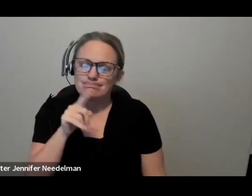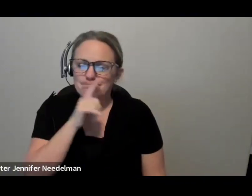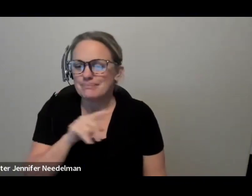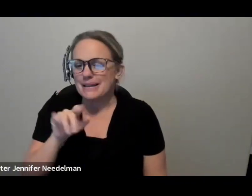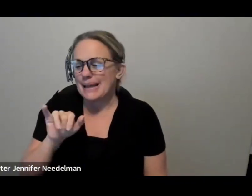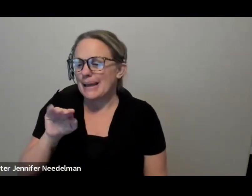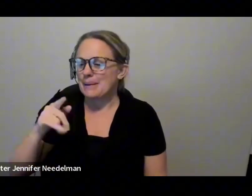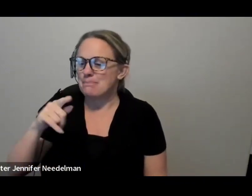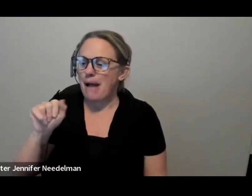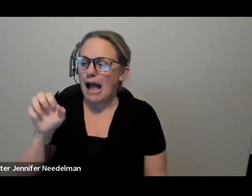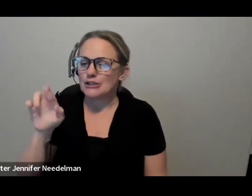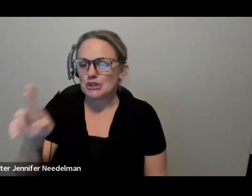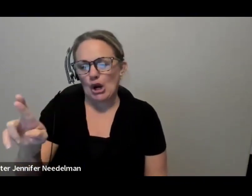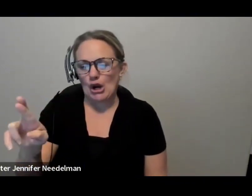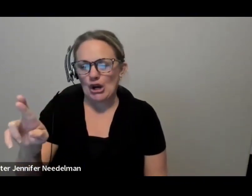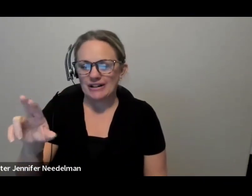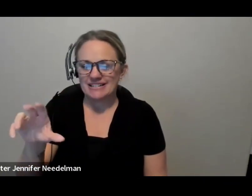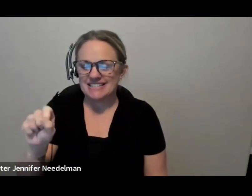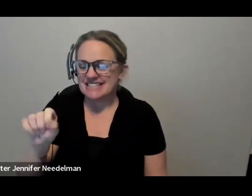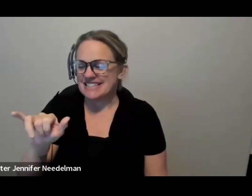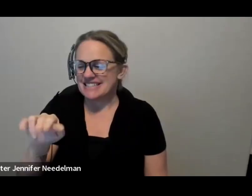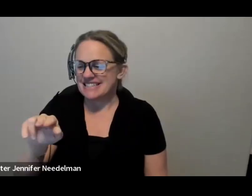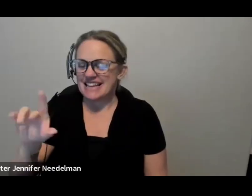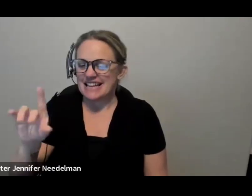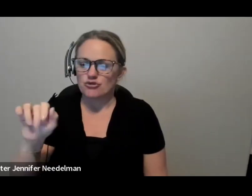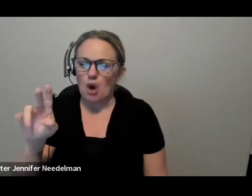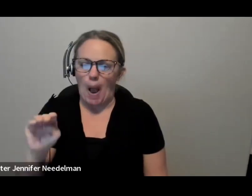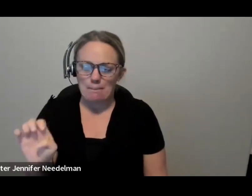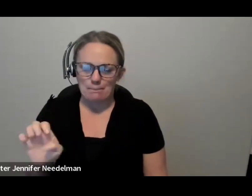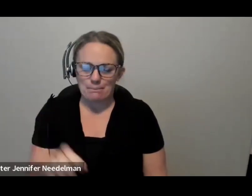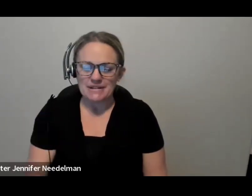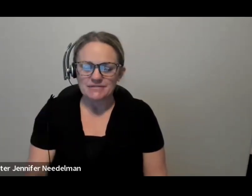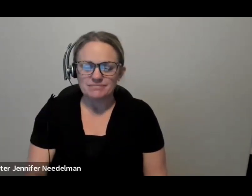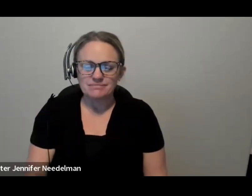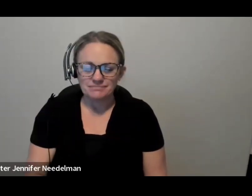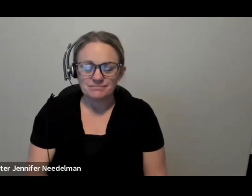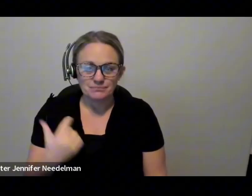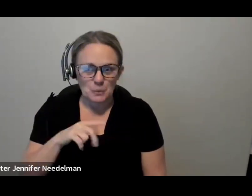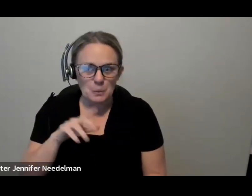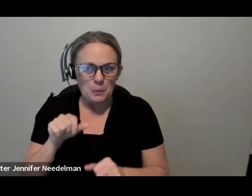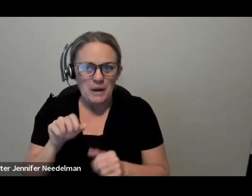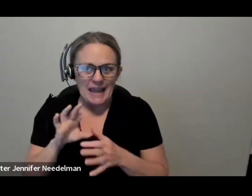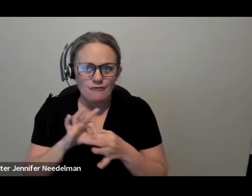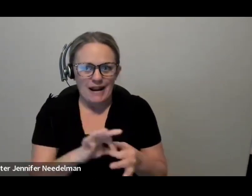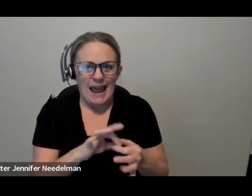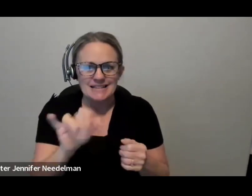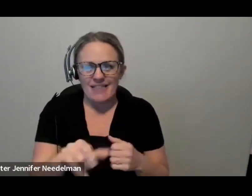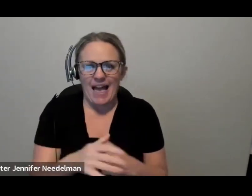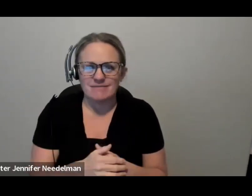that we can all relate to. Like at some time we felt like we've been hit